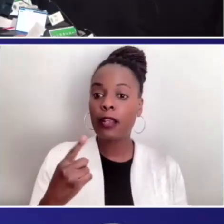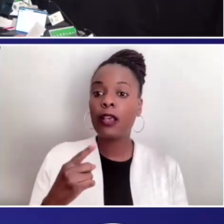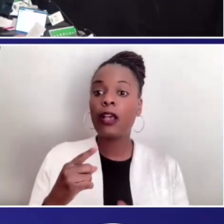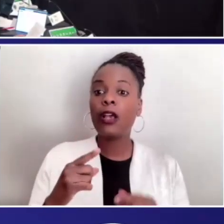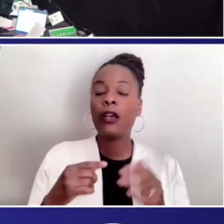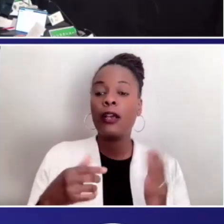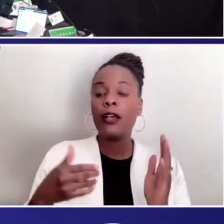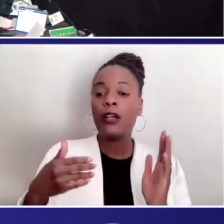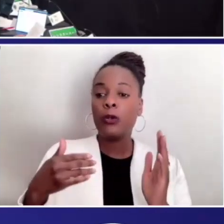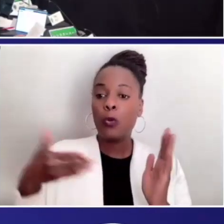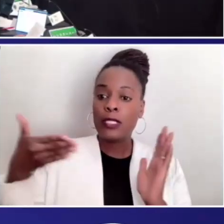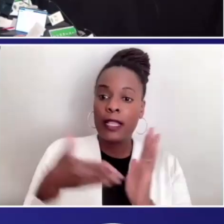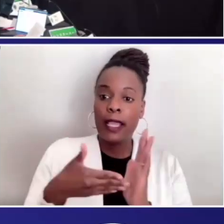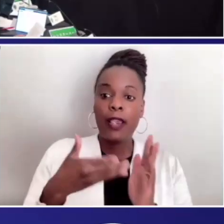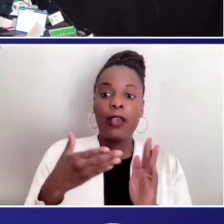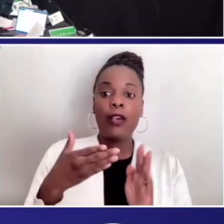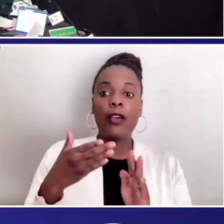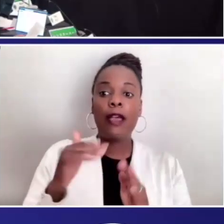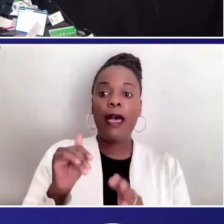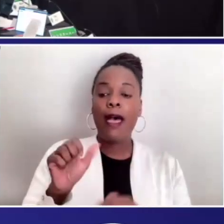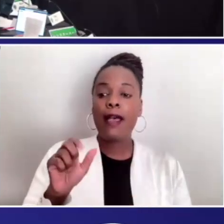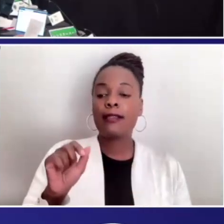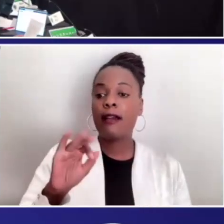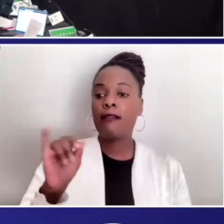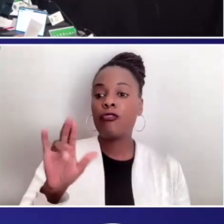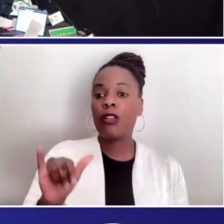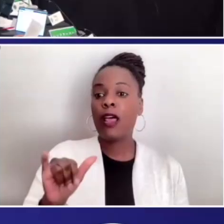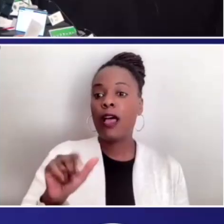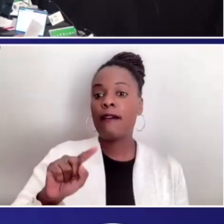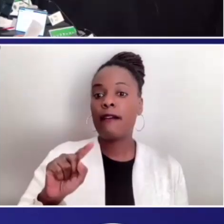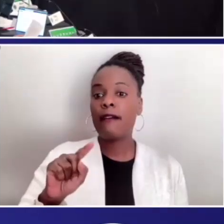2025, and for which students received Title